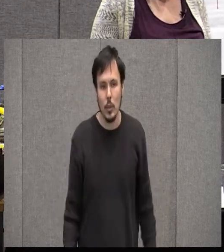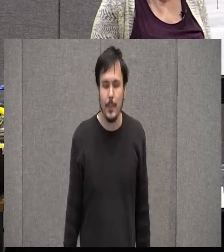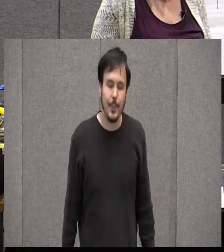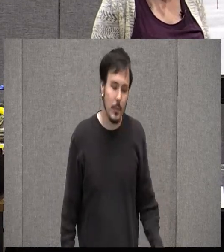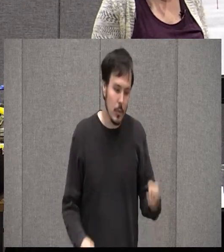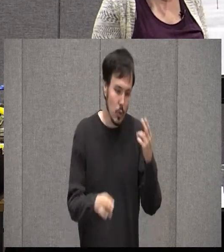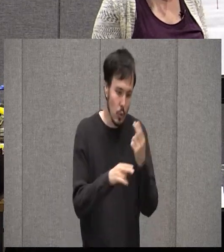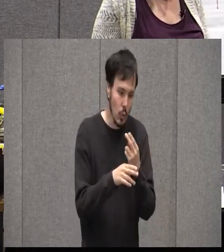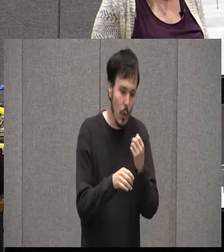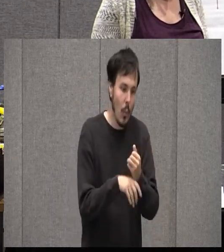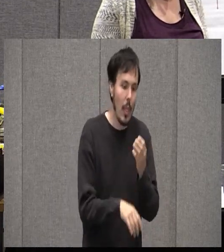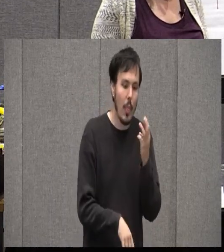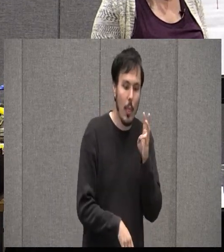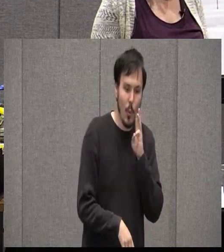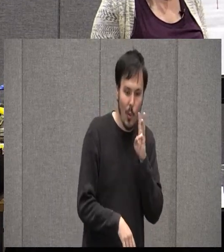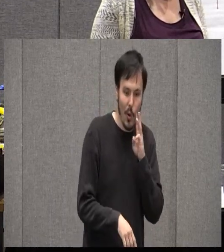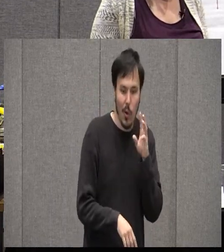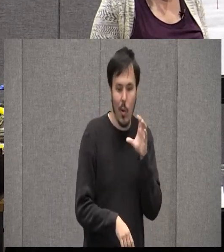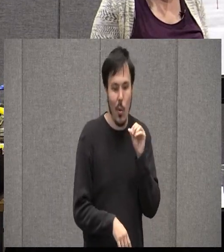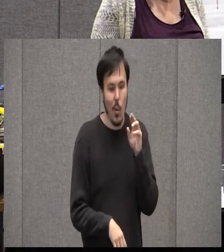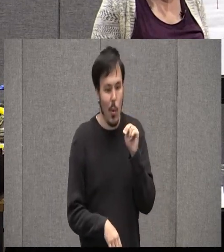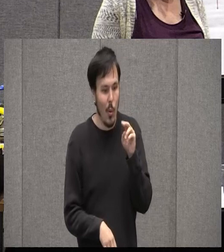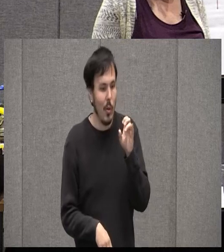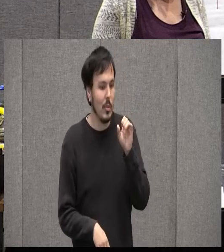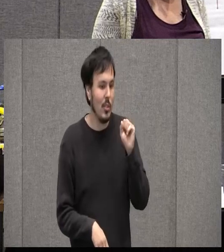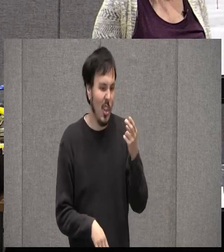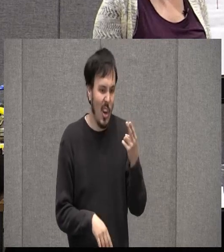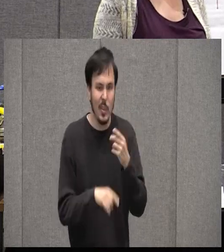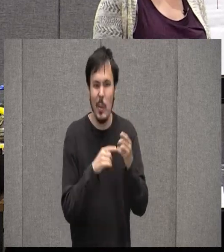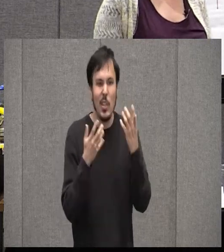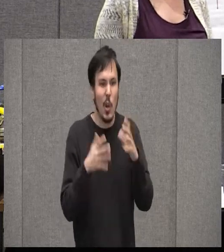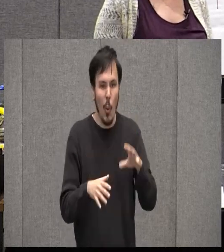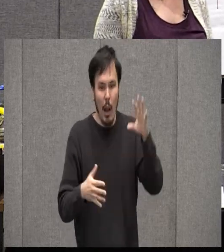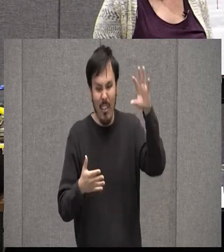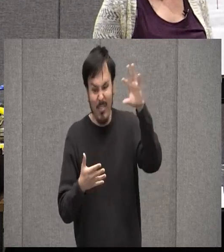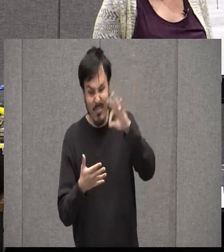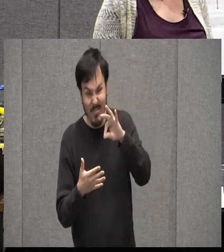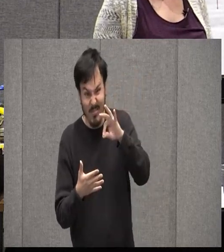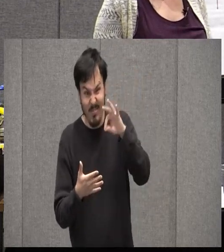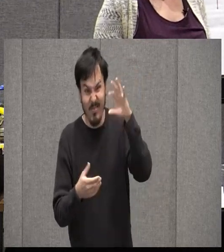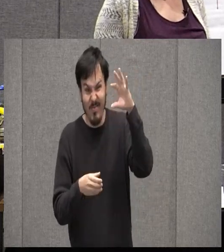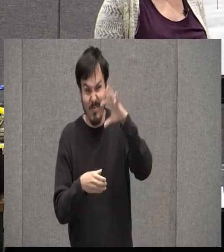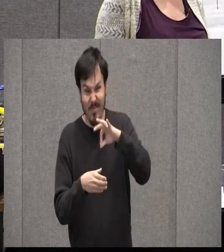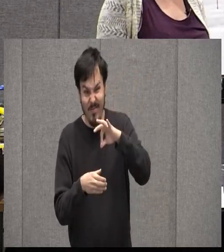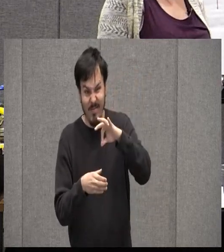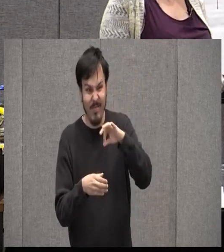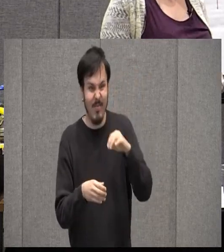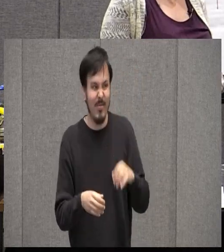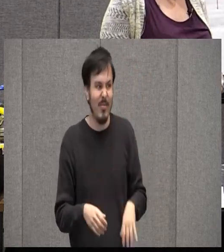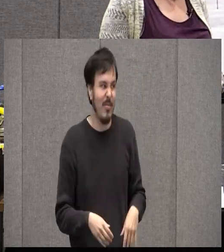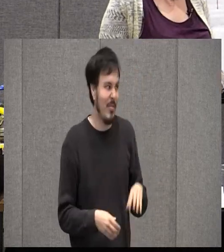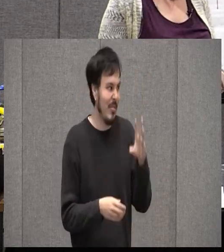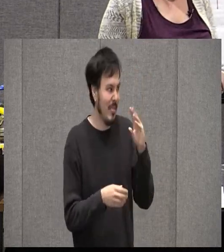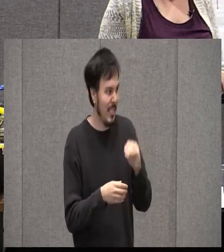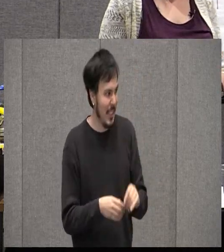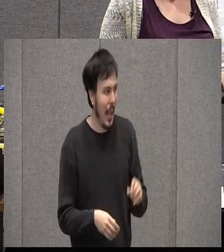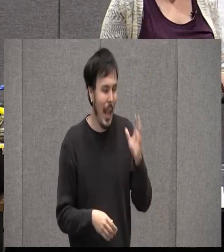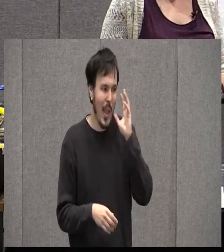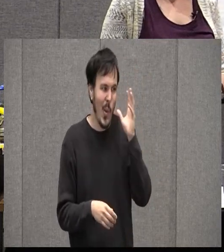You just wanna make sure that you're adding, you don't wanna add a whole tube. Okay. - Plus it gets expensive. You don't wanna do that, you just wanna add it slowly. It gets pretty thick too, doesn't it?